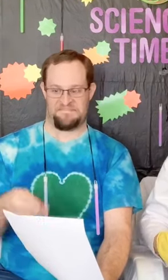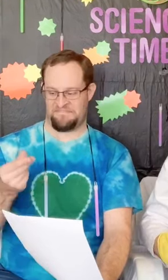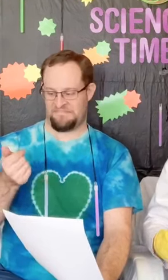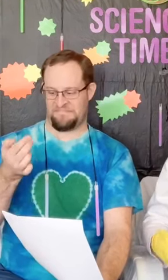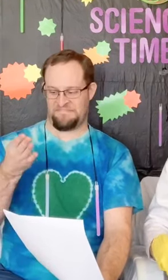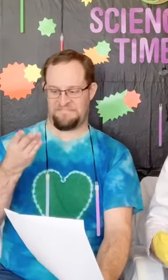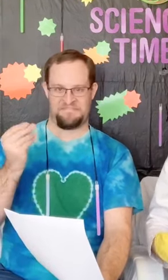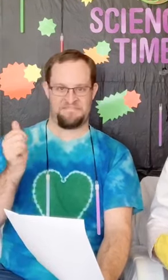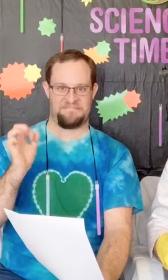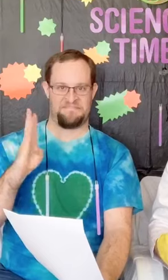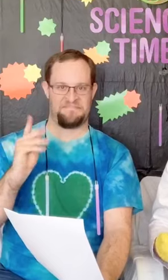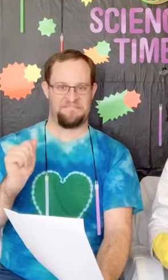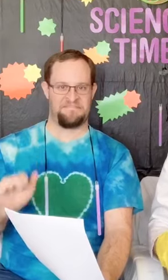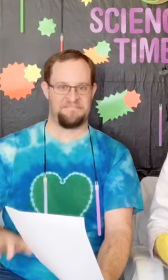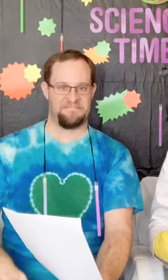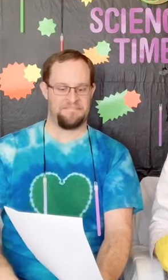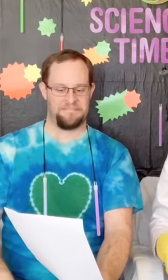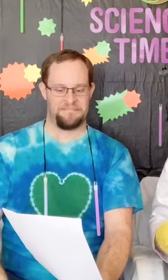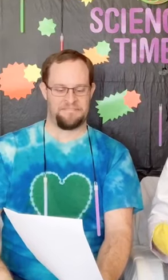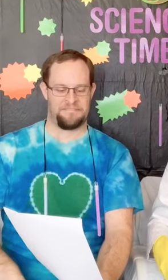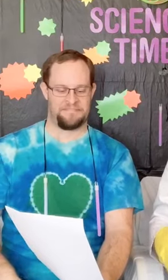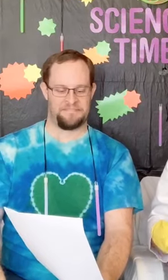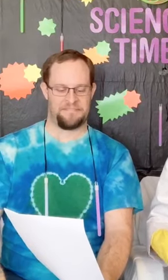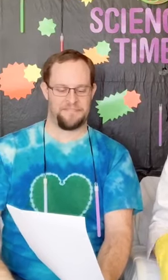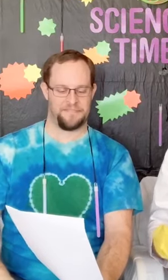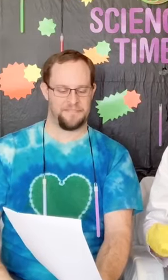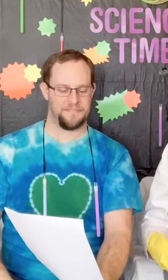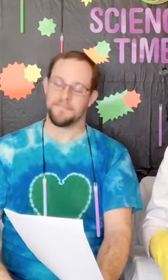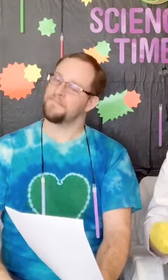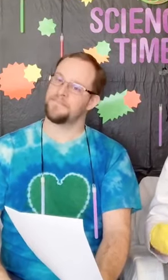So here comes his old buddy Bill! His handshake was so firm.